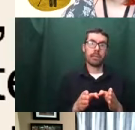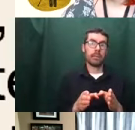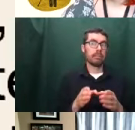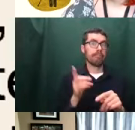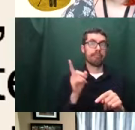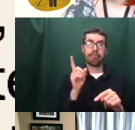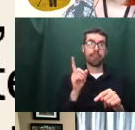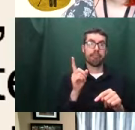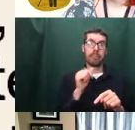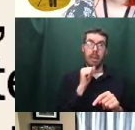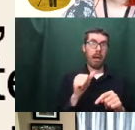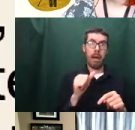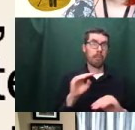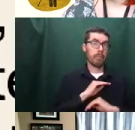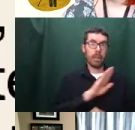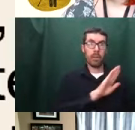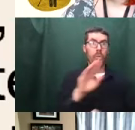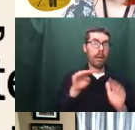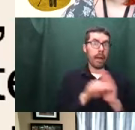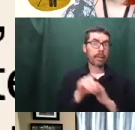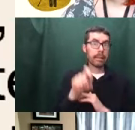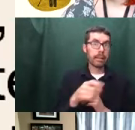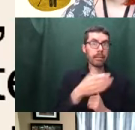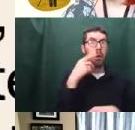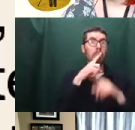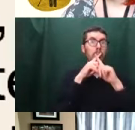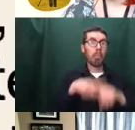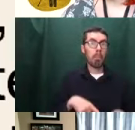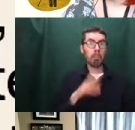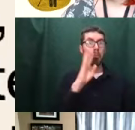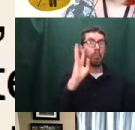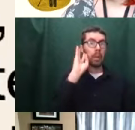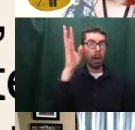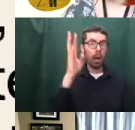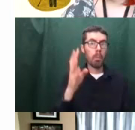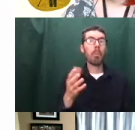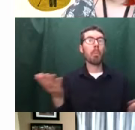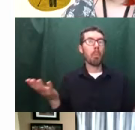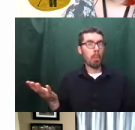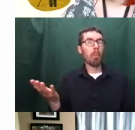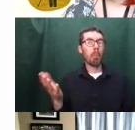and it's better for you to unmute and speak your question, um, you can do that or if you're